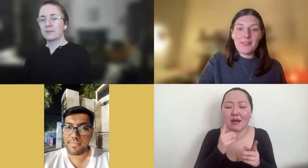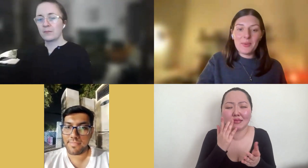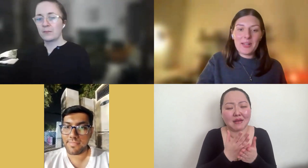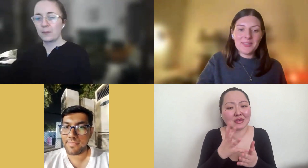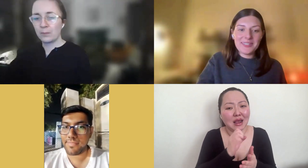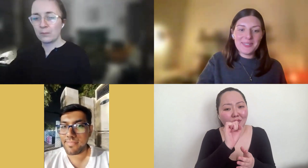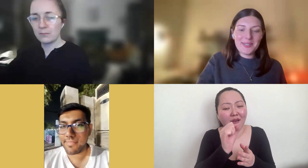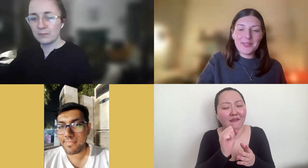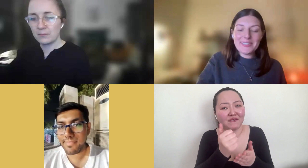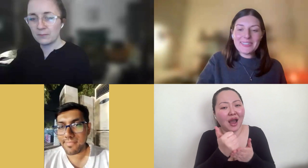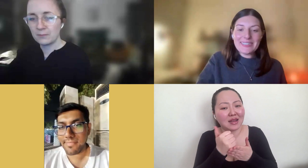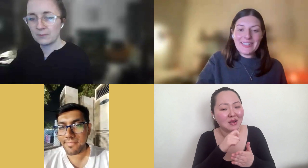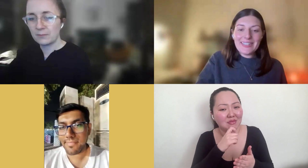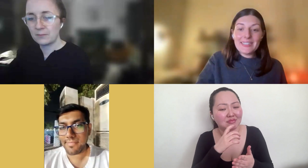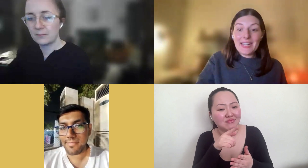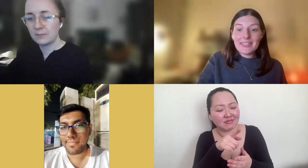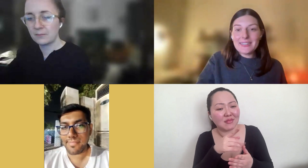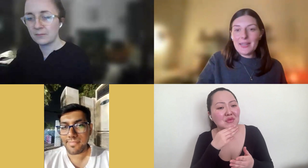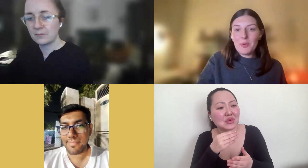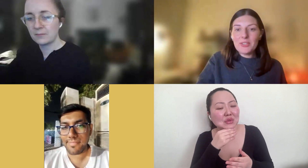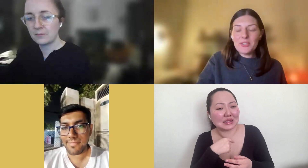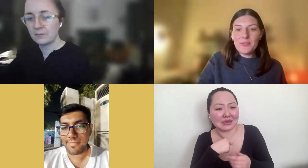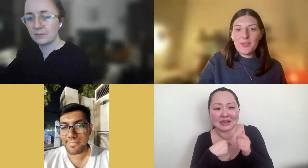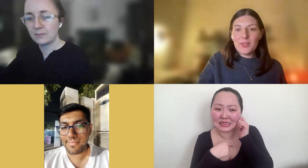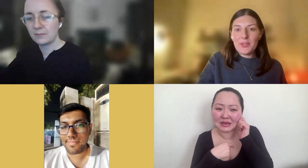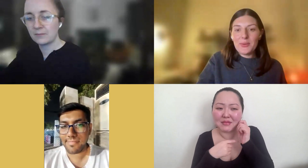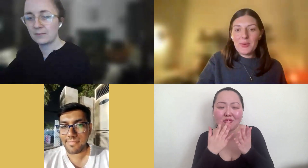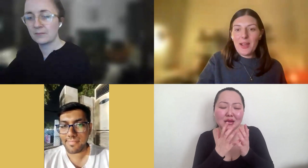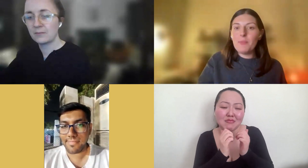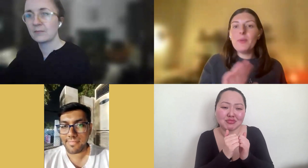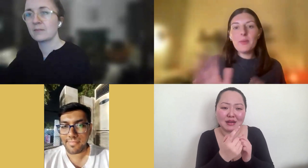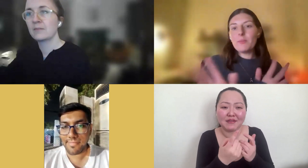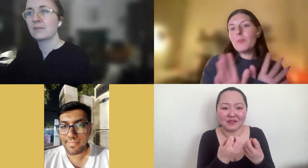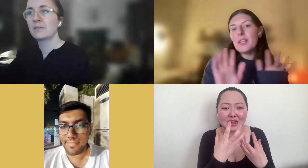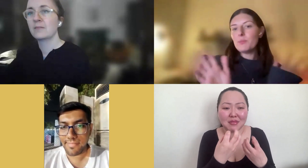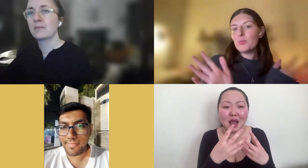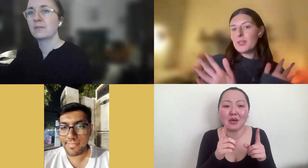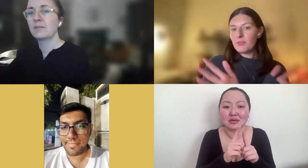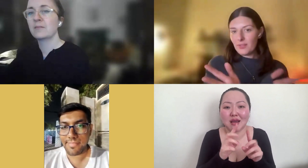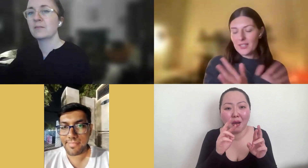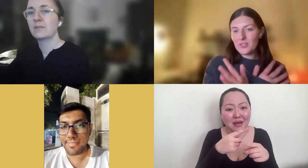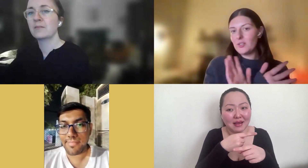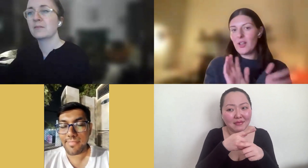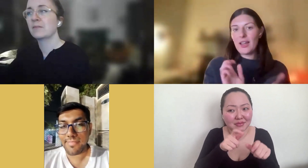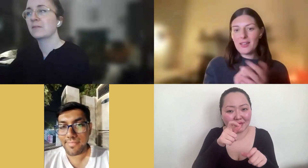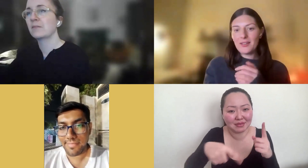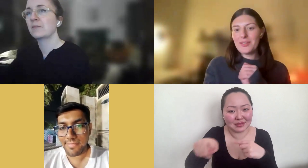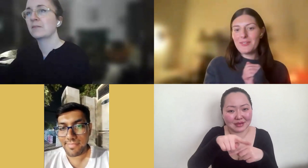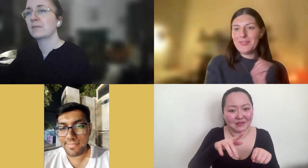that everyone else does, too. Siddhant, same question for you. As brief as you would like,